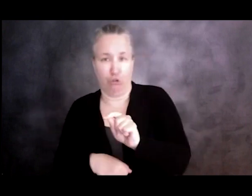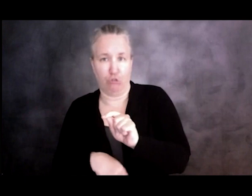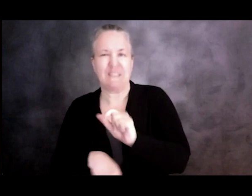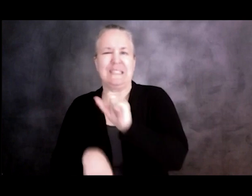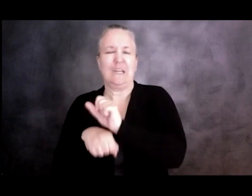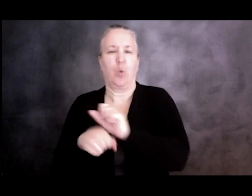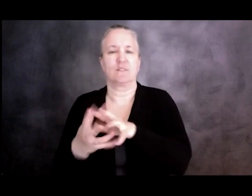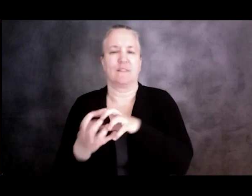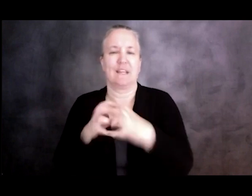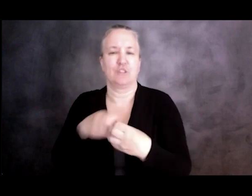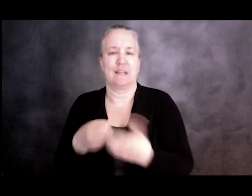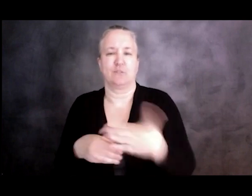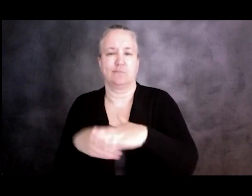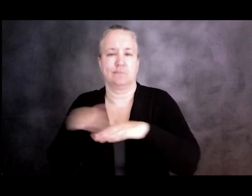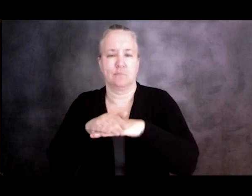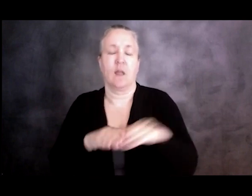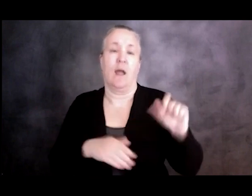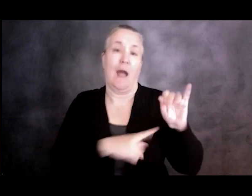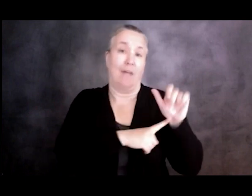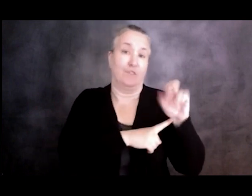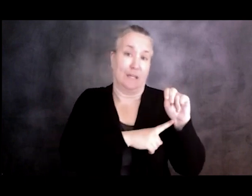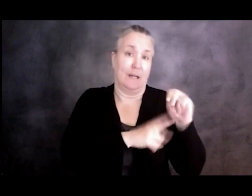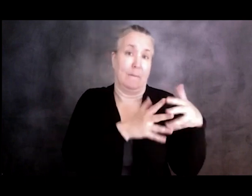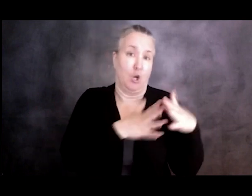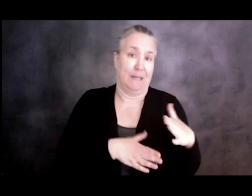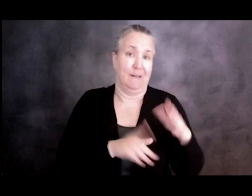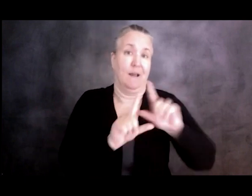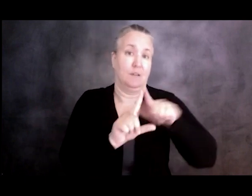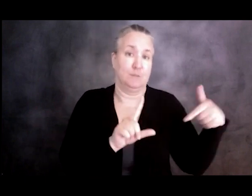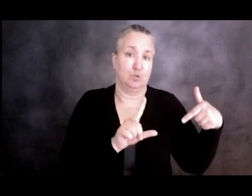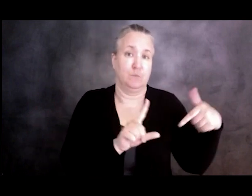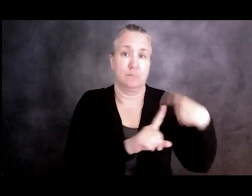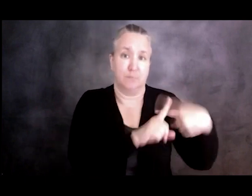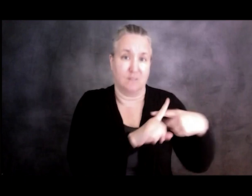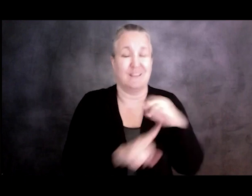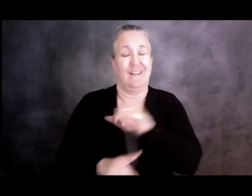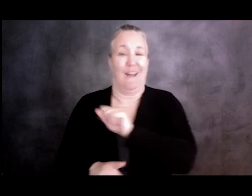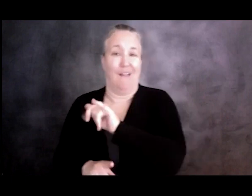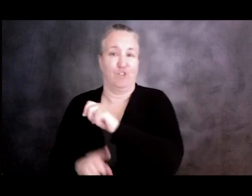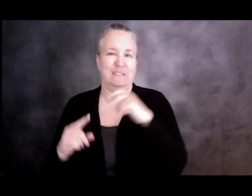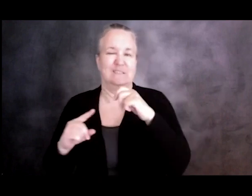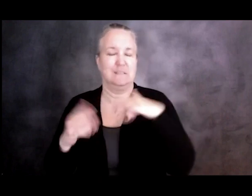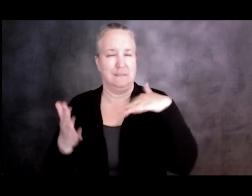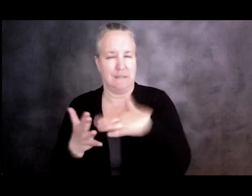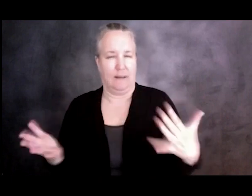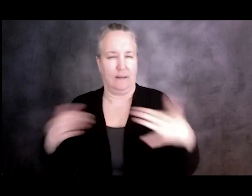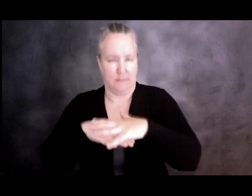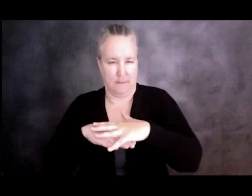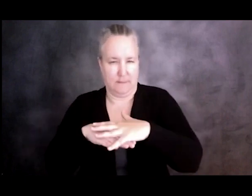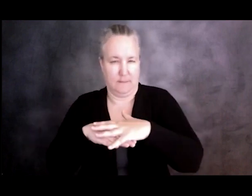of African-American, LGBTQ, and African Studies. These overlapping areas of inquiry